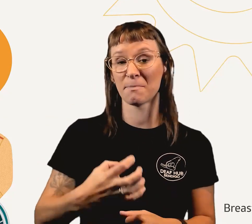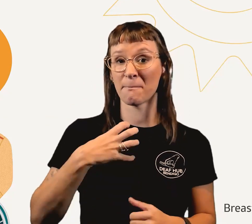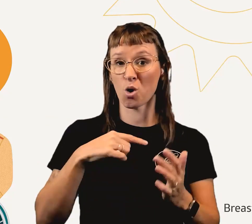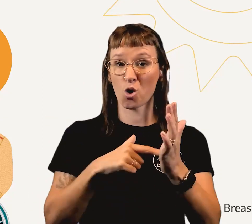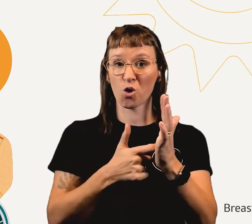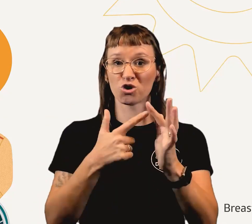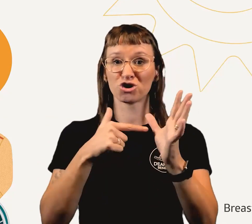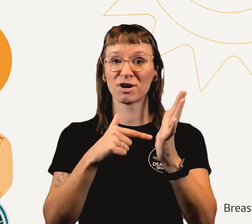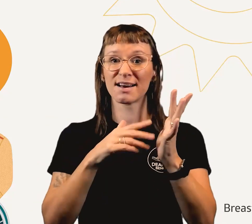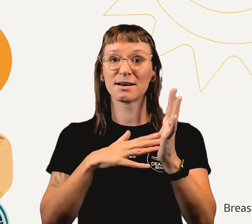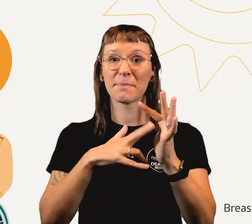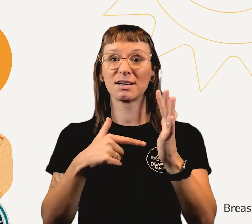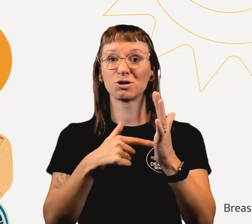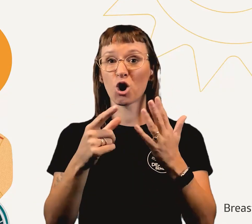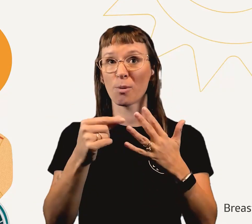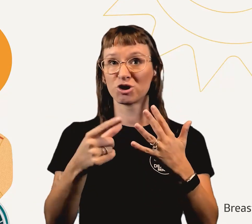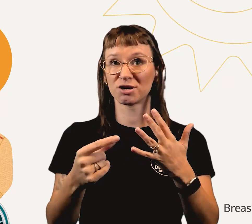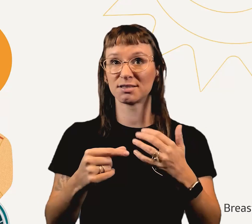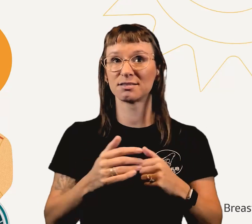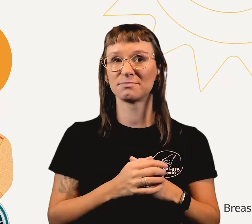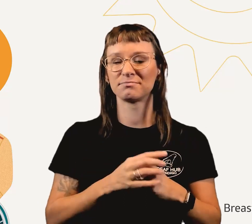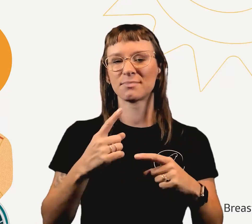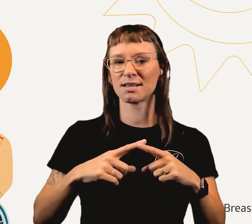increased treatment options and improved quality of life.